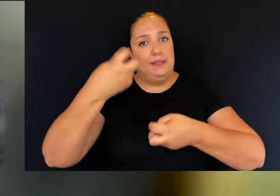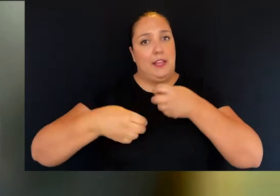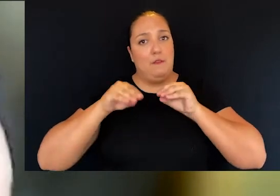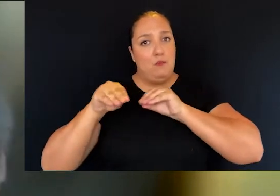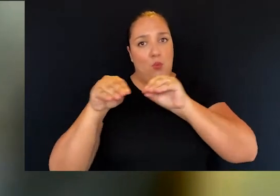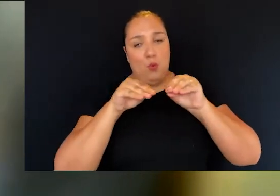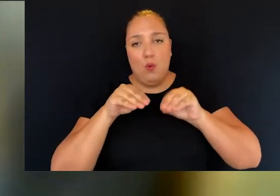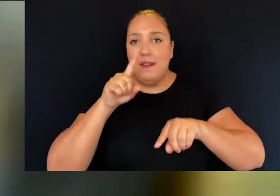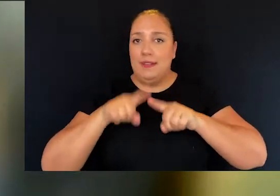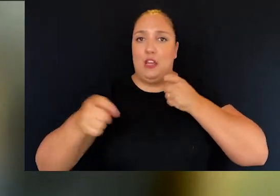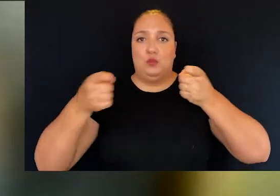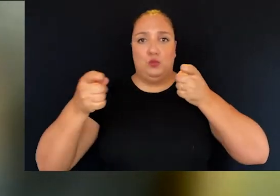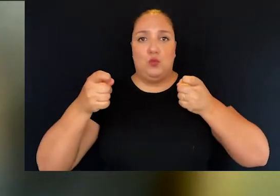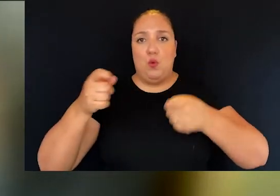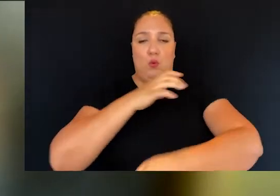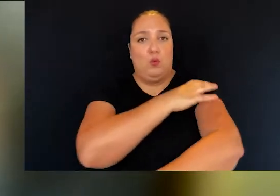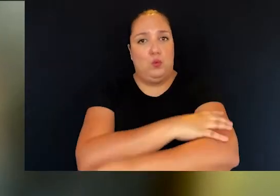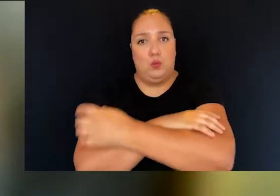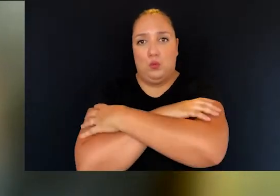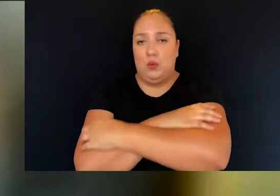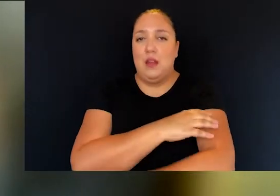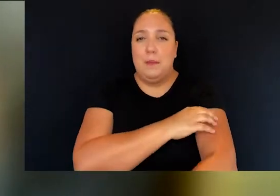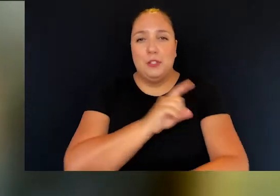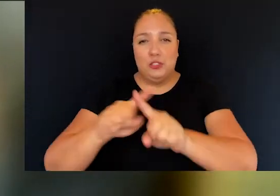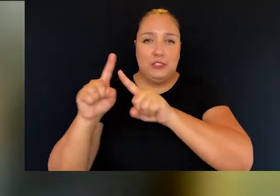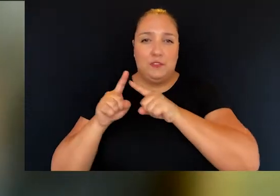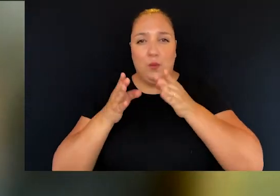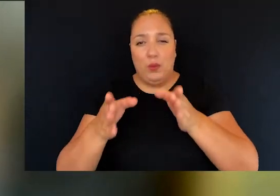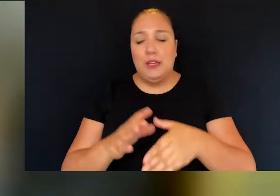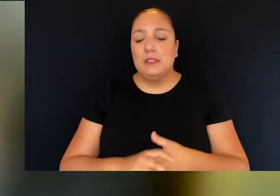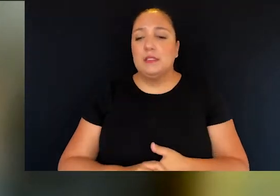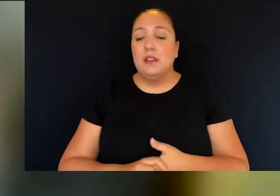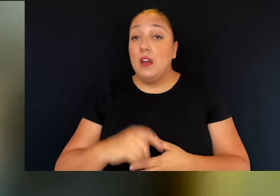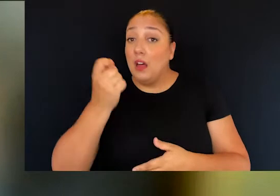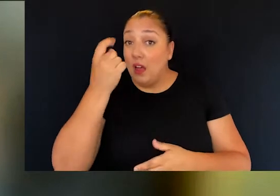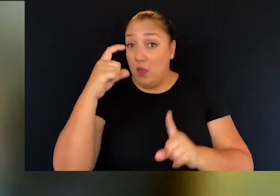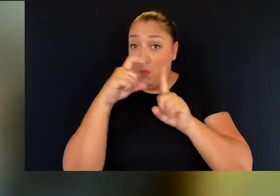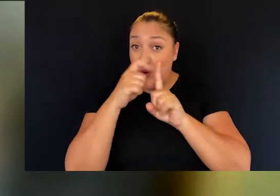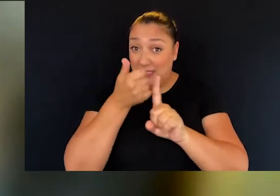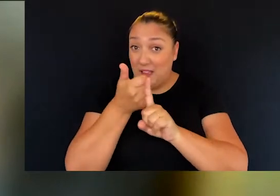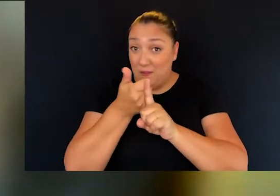or difficult to control their own legs and their muscles in different ways, but the word itself